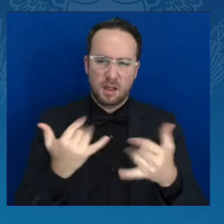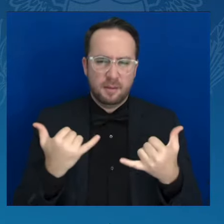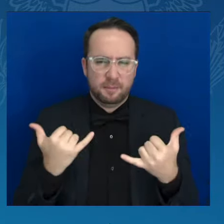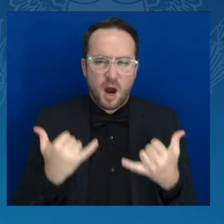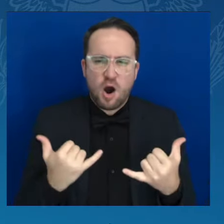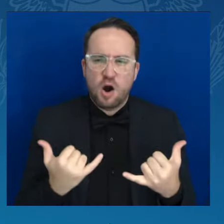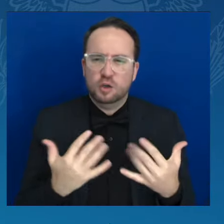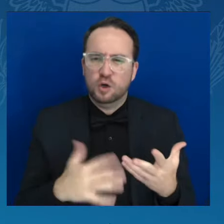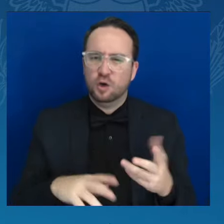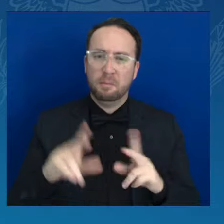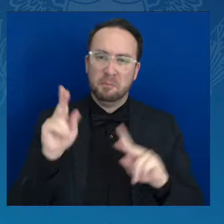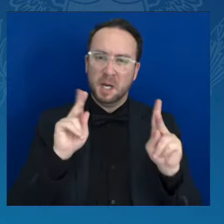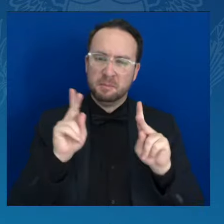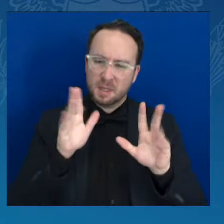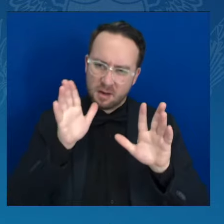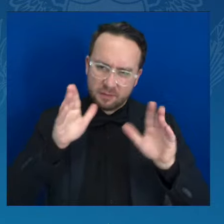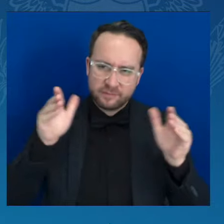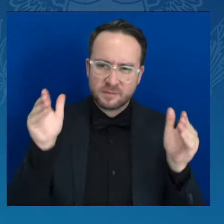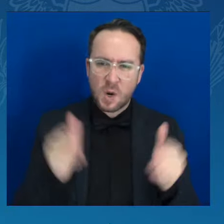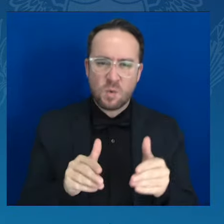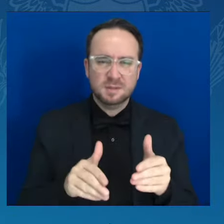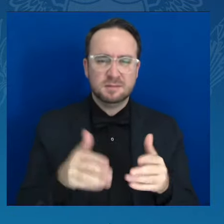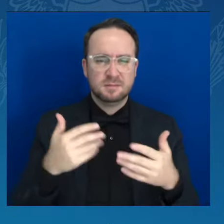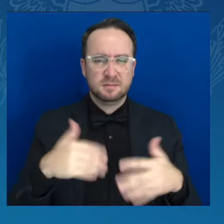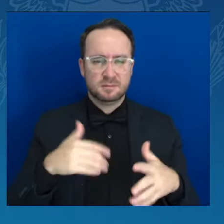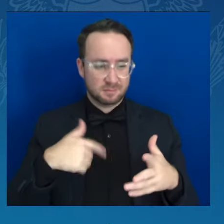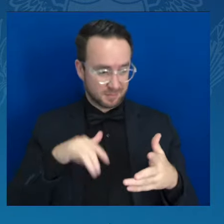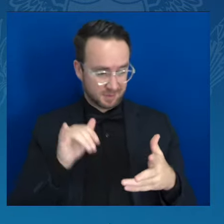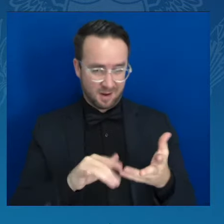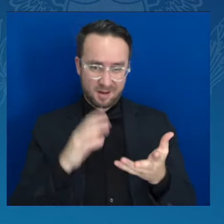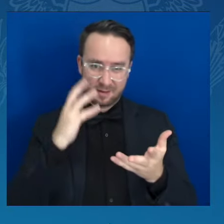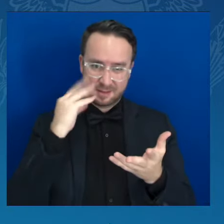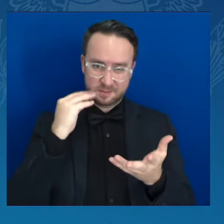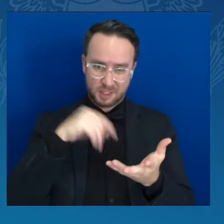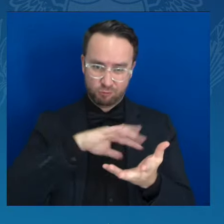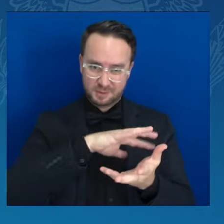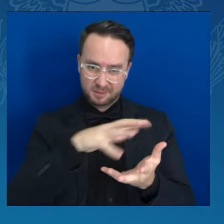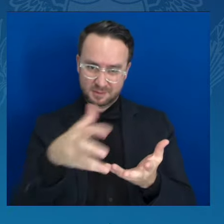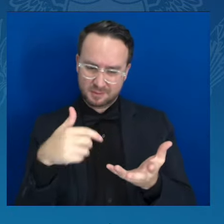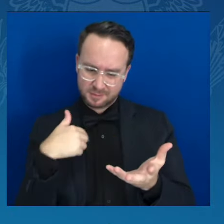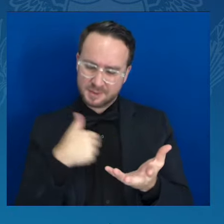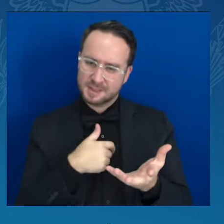that we've all been talking about. We recognize that our responsibility for SSA